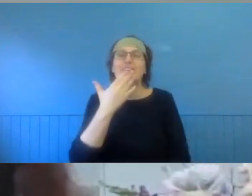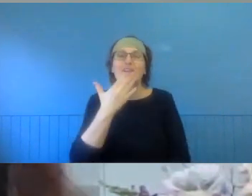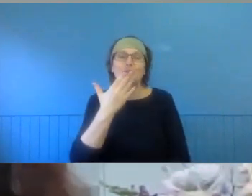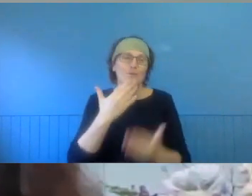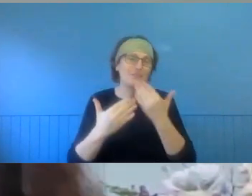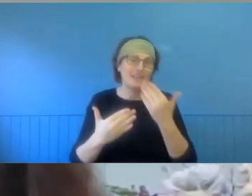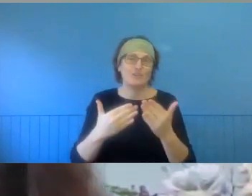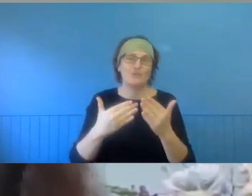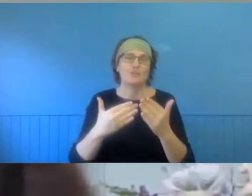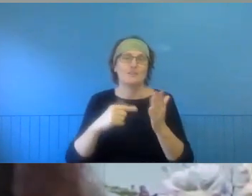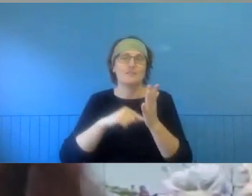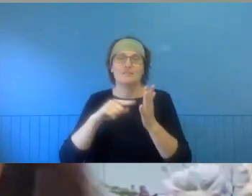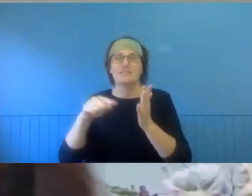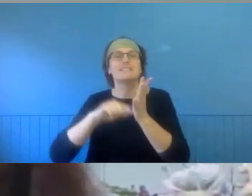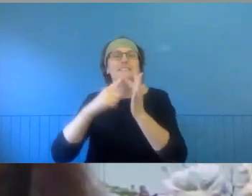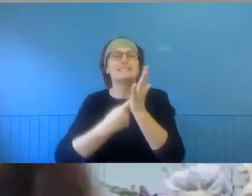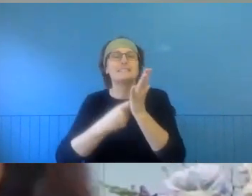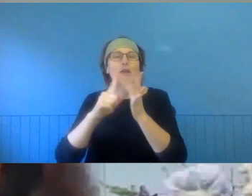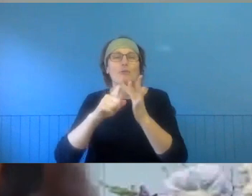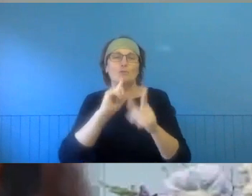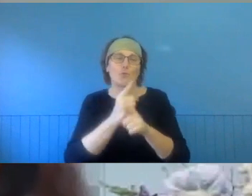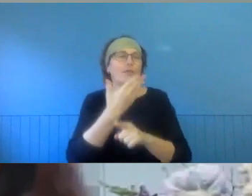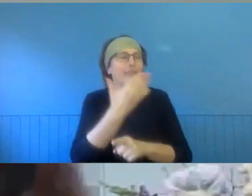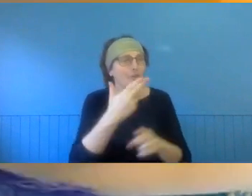information. Thank you for your lovely hosting. >> IAN COLLESS: My